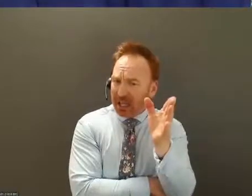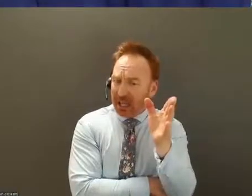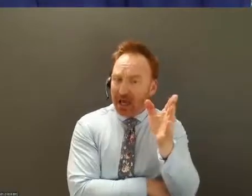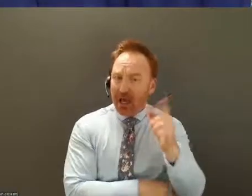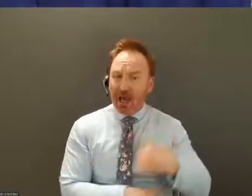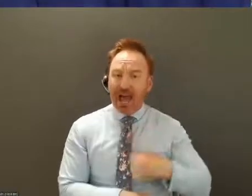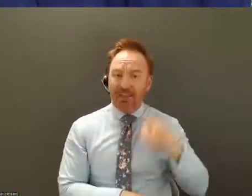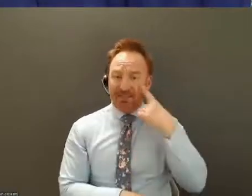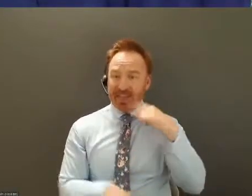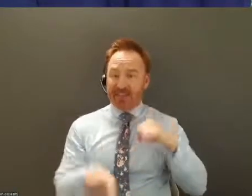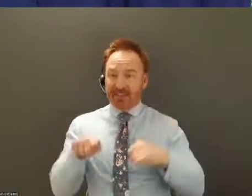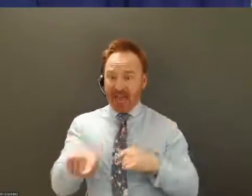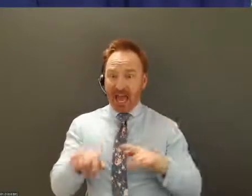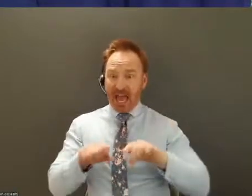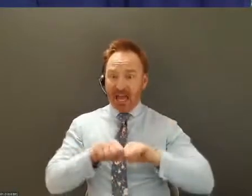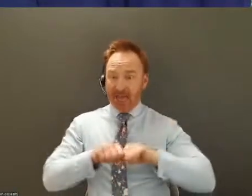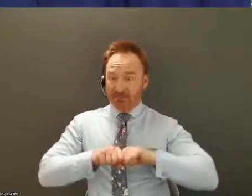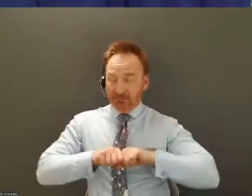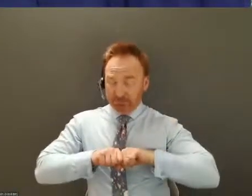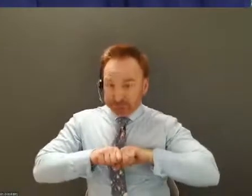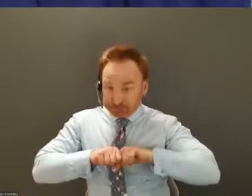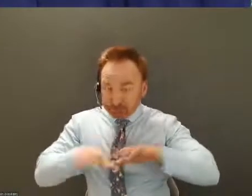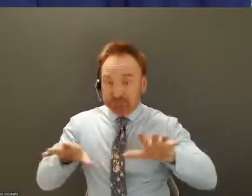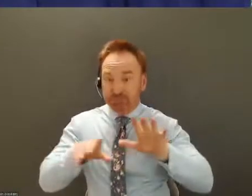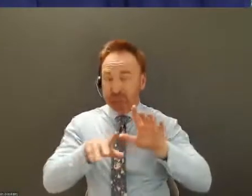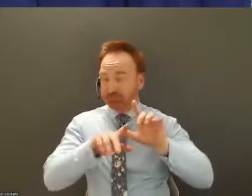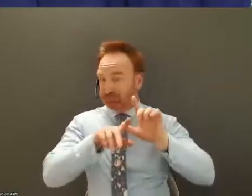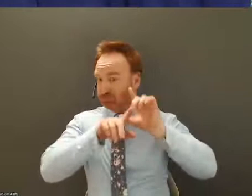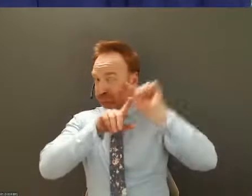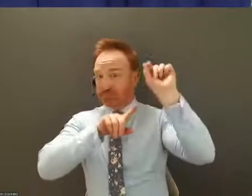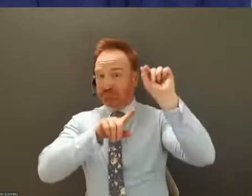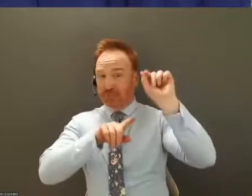Which amounts to 85 percent and